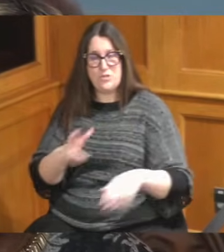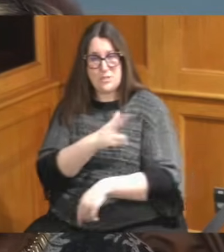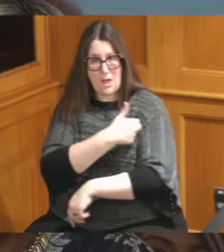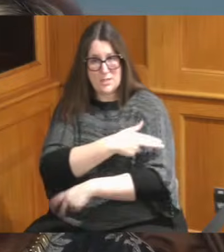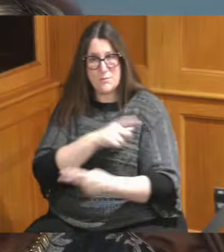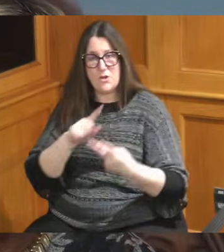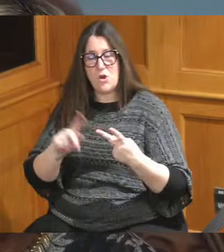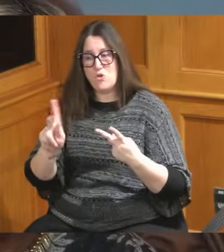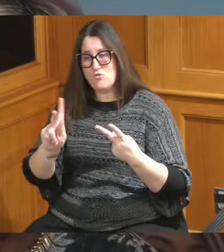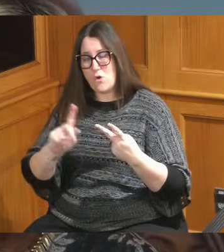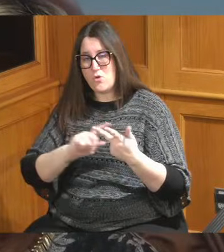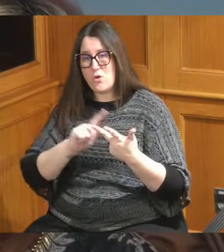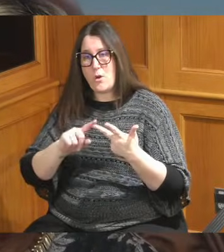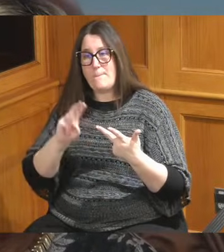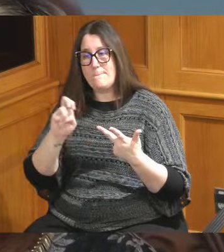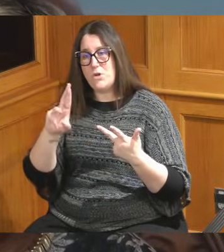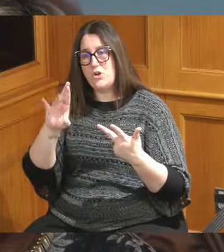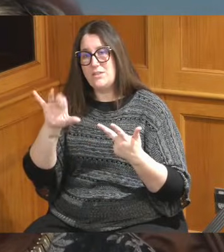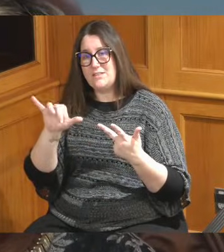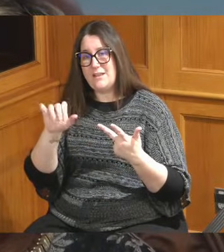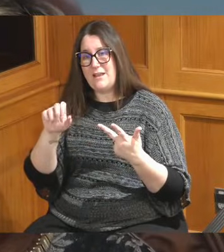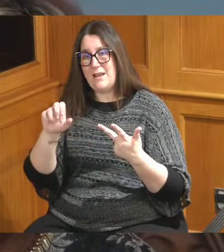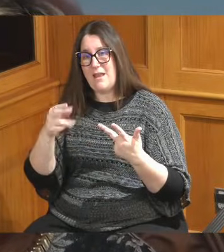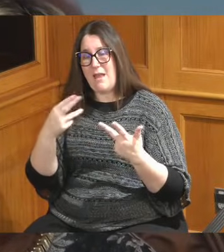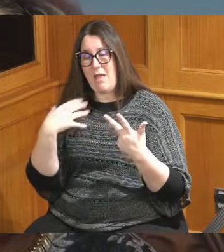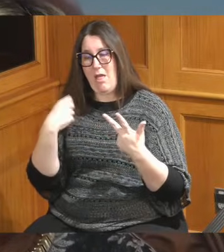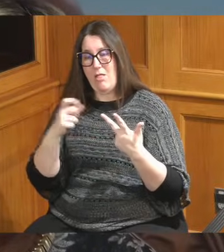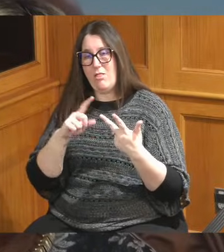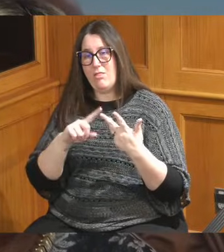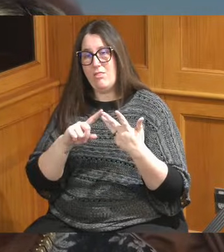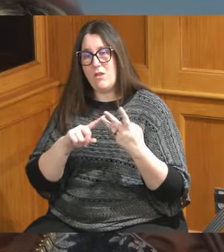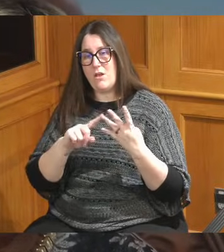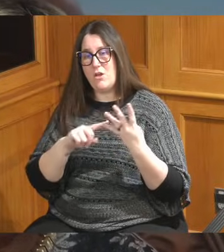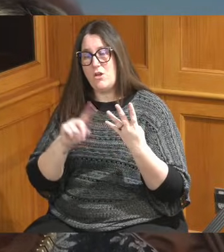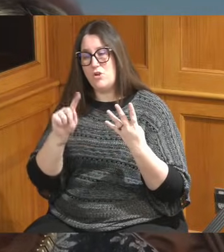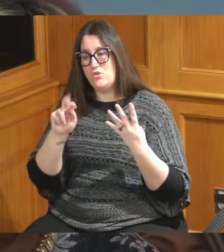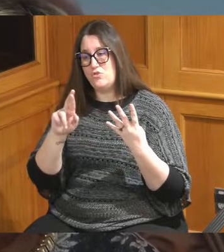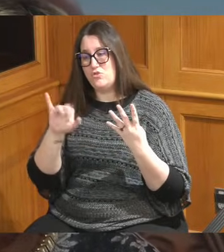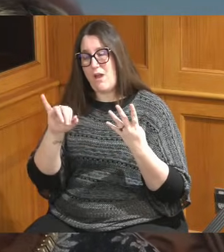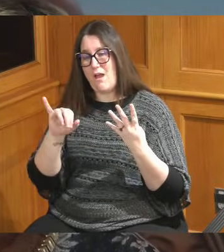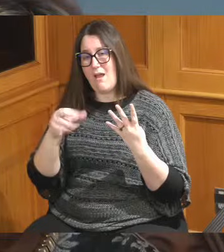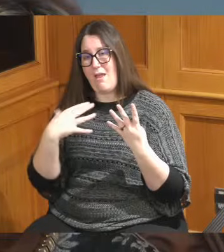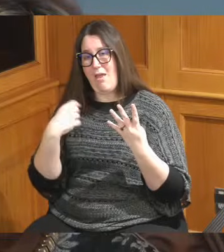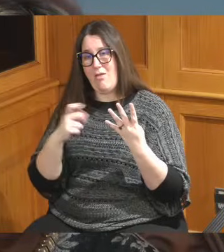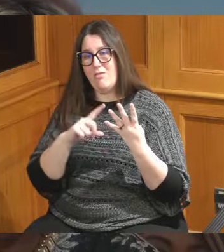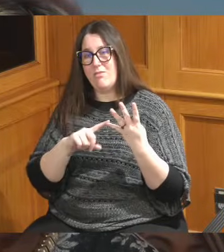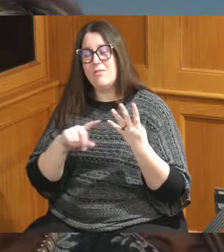Mercy Health, Tri-Health, Interact for Health, Humana, and Cincinnati State Community College